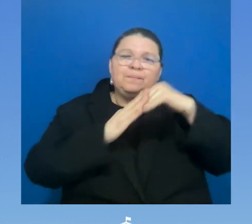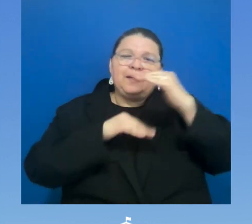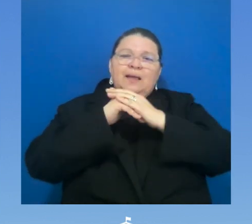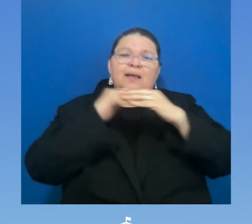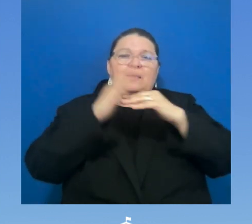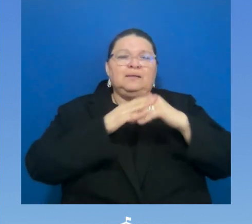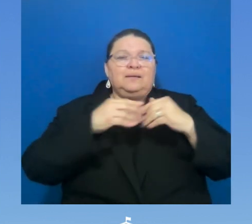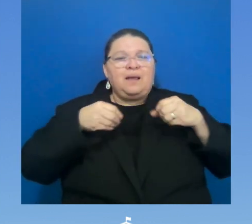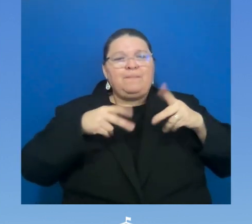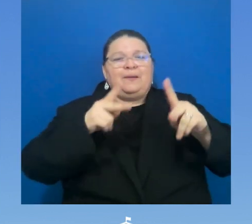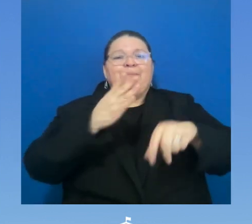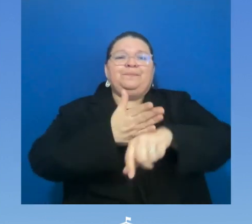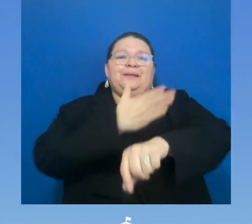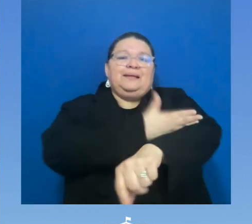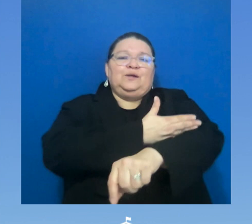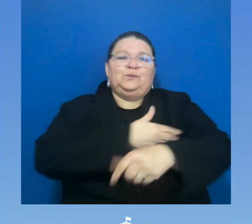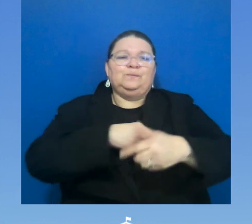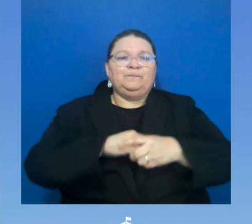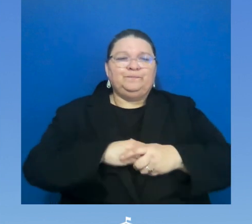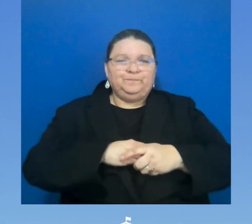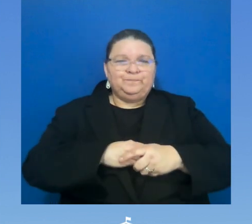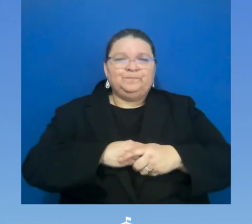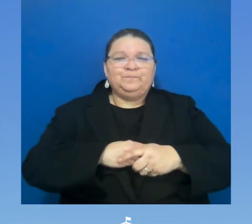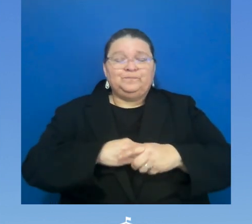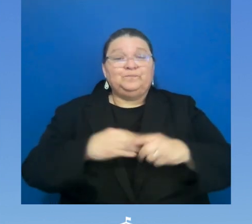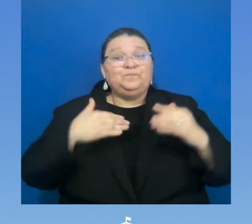will stop debating over women people's lives.